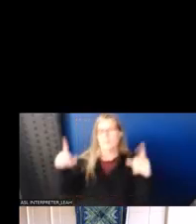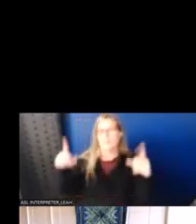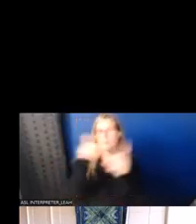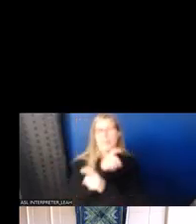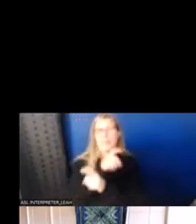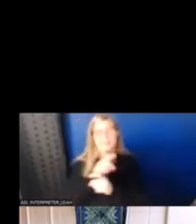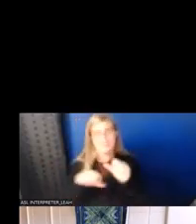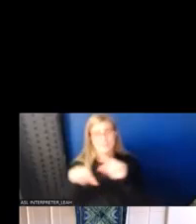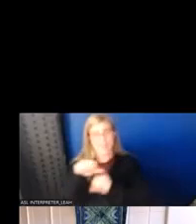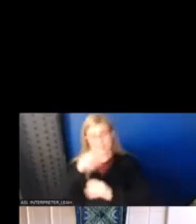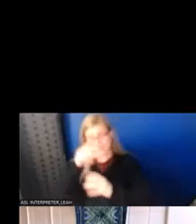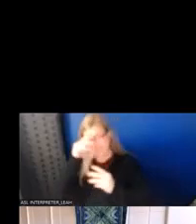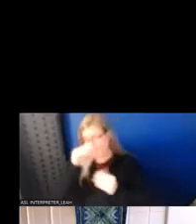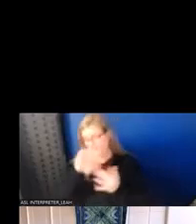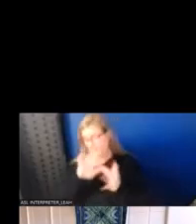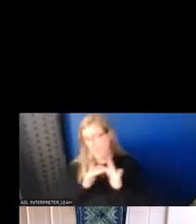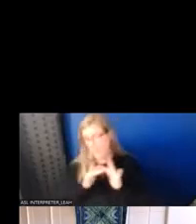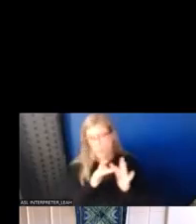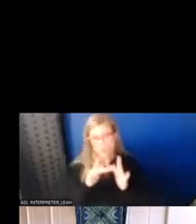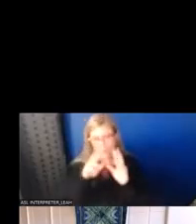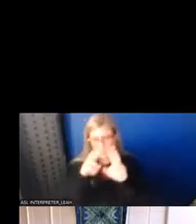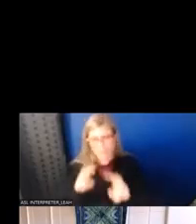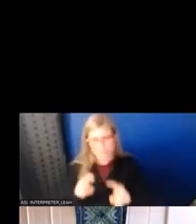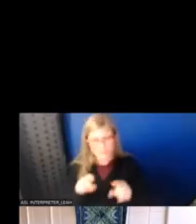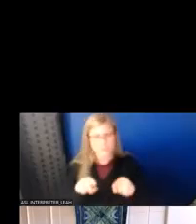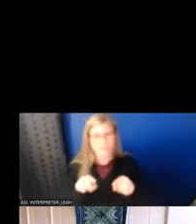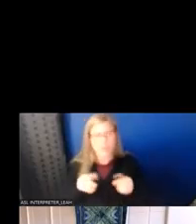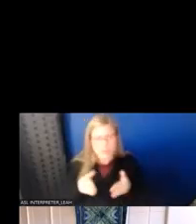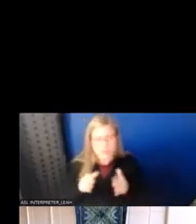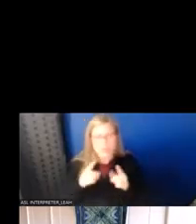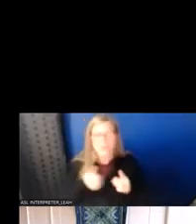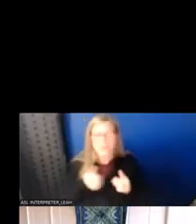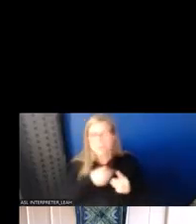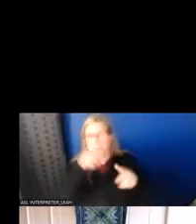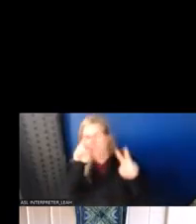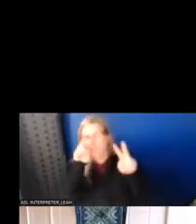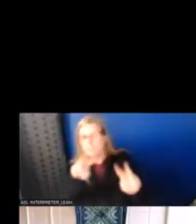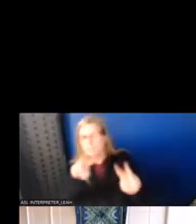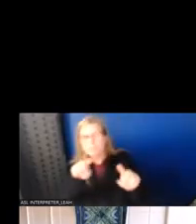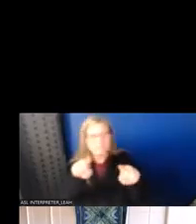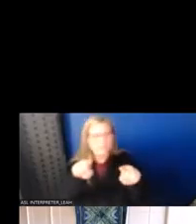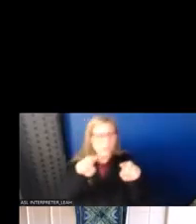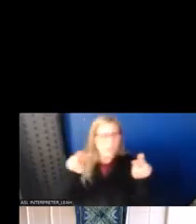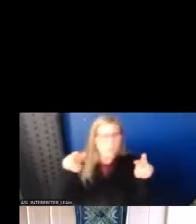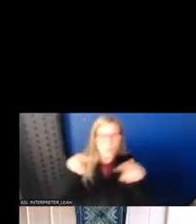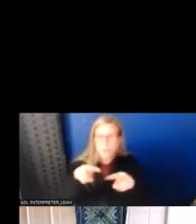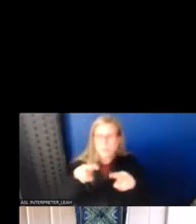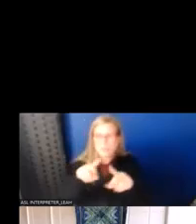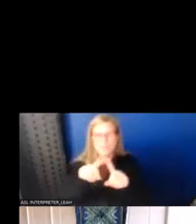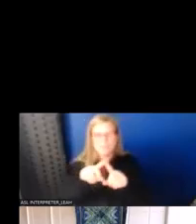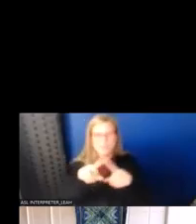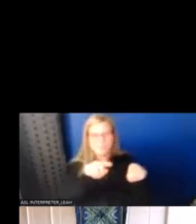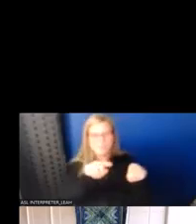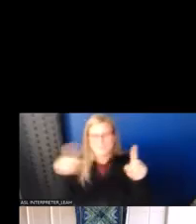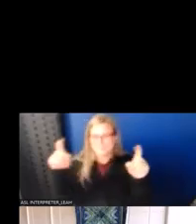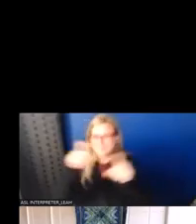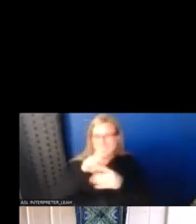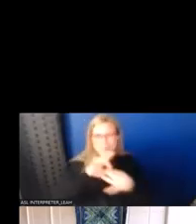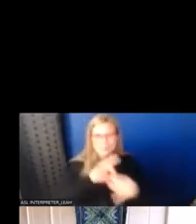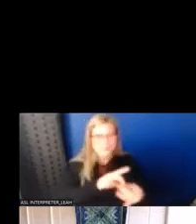analysis allows us to look at data in each of these different layers and to understand the complex relationships, the web happening in each layer.